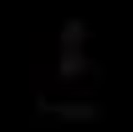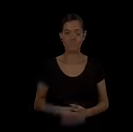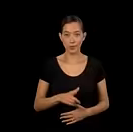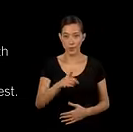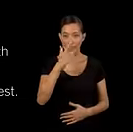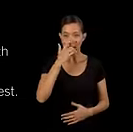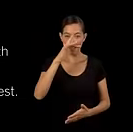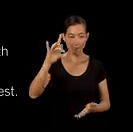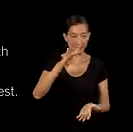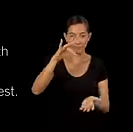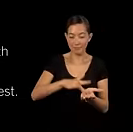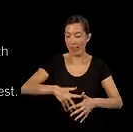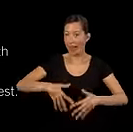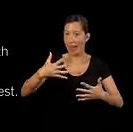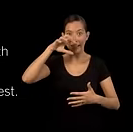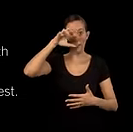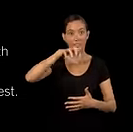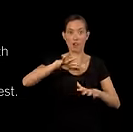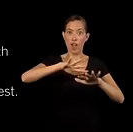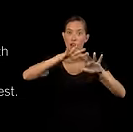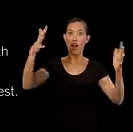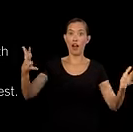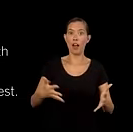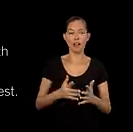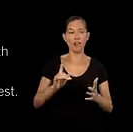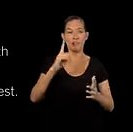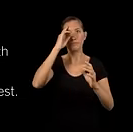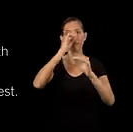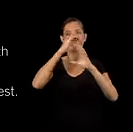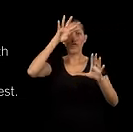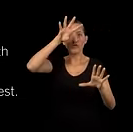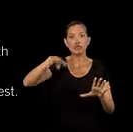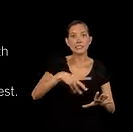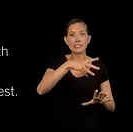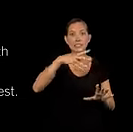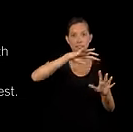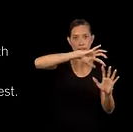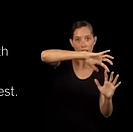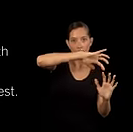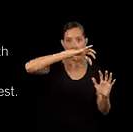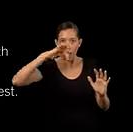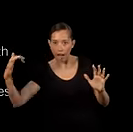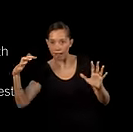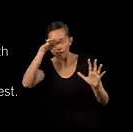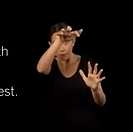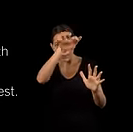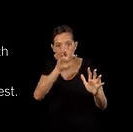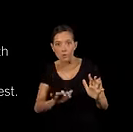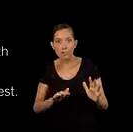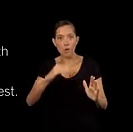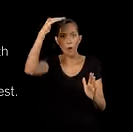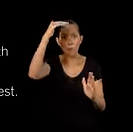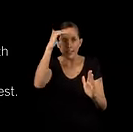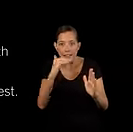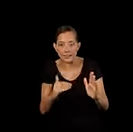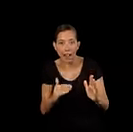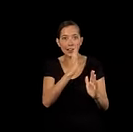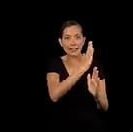You can pinpoint any location on Earth using an imaginary grid of lines running north to south and east to west.